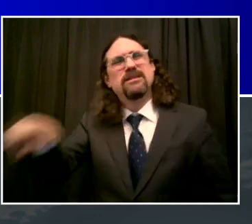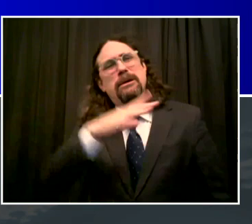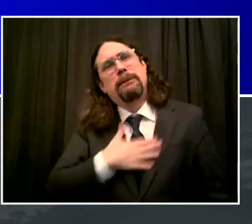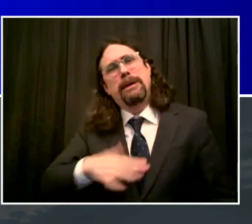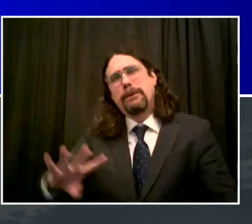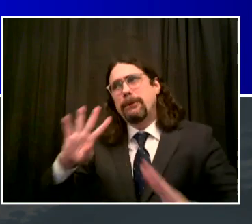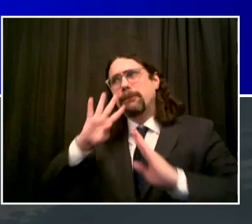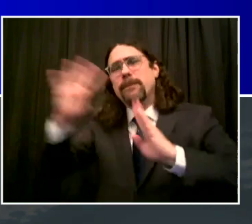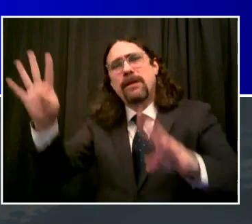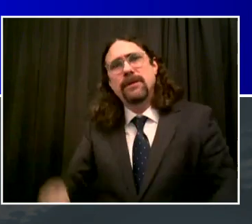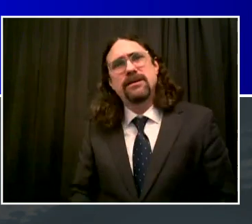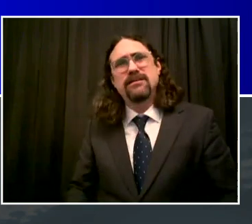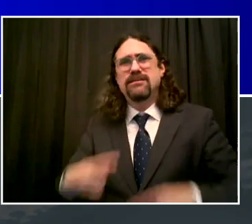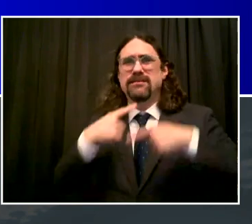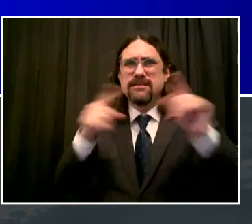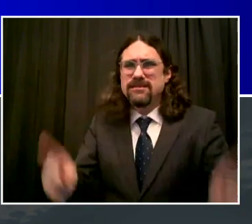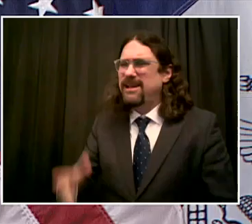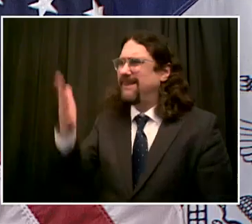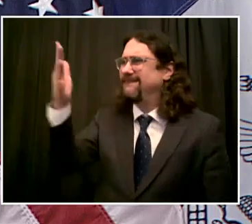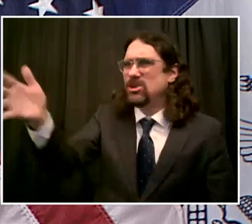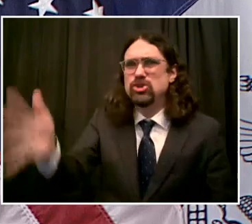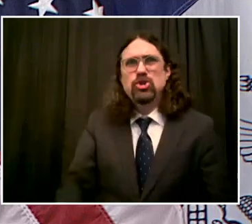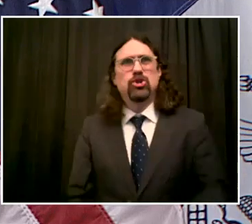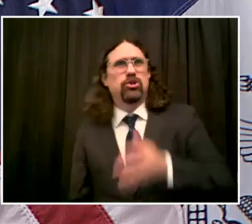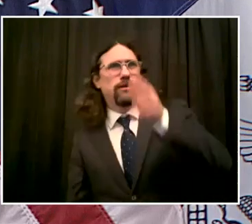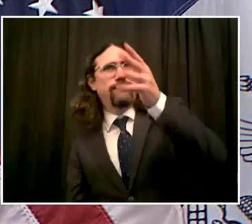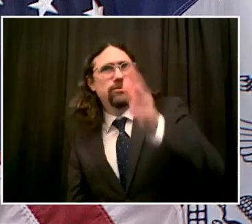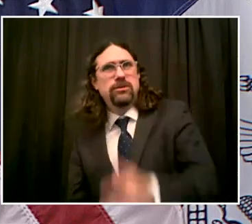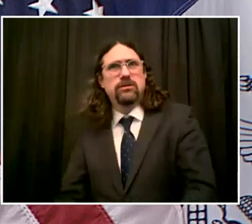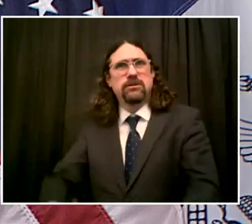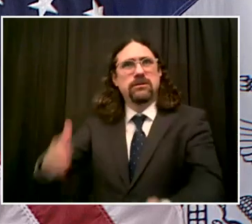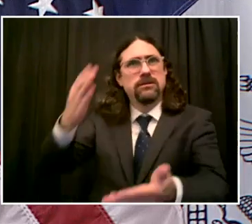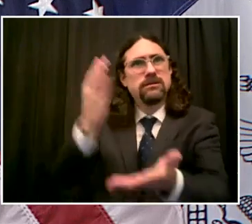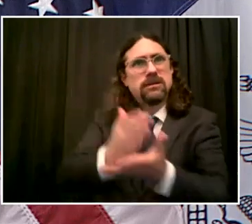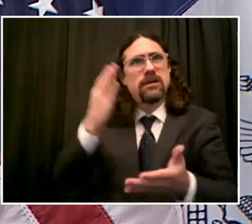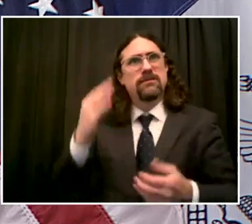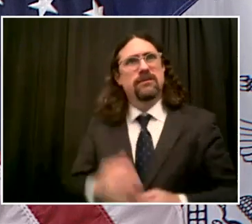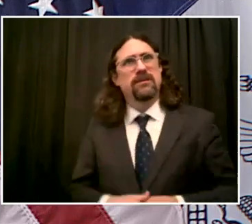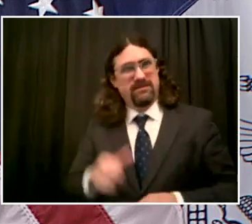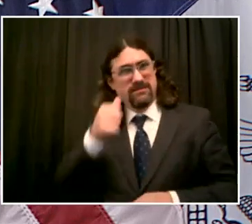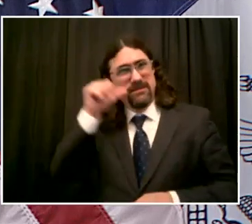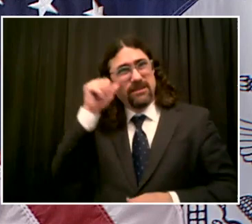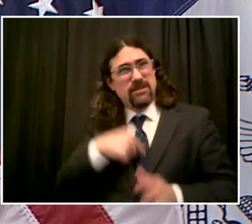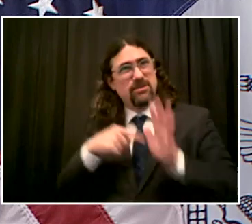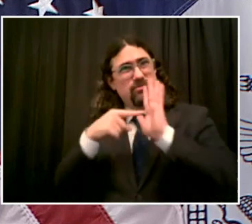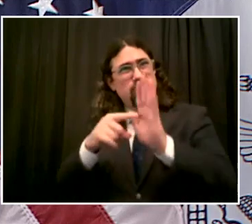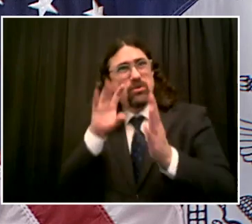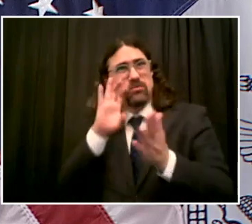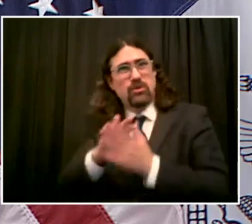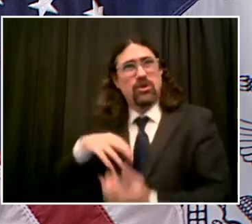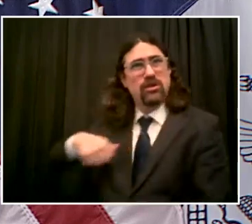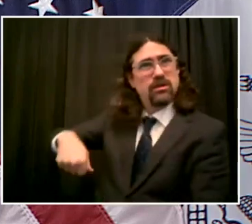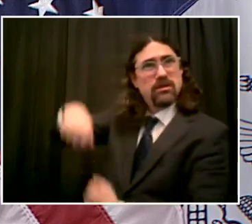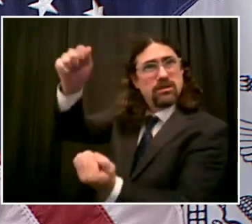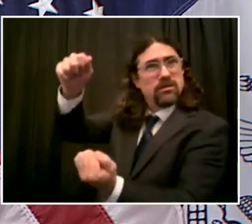TOLERATE VIOLENCE AND DISORDERS, SPEAK UP. I KNOWED YOU